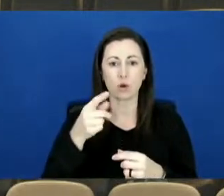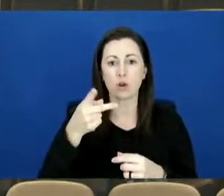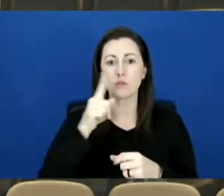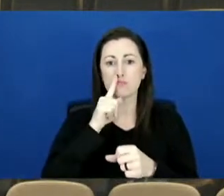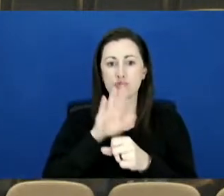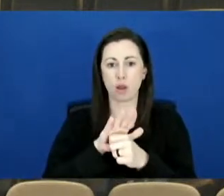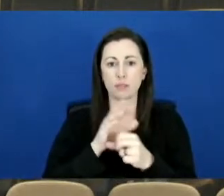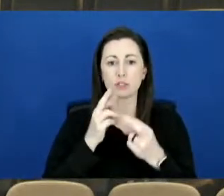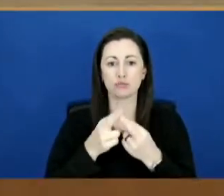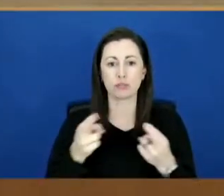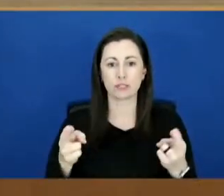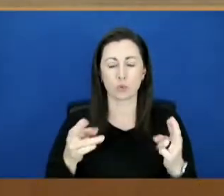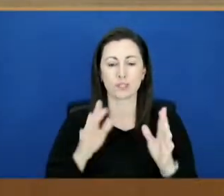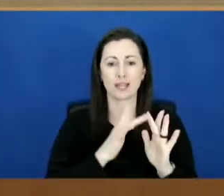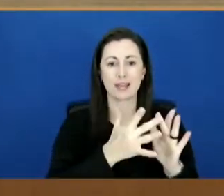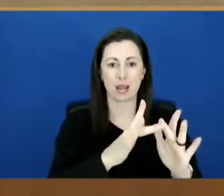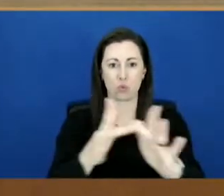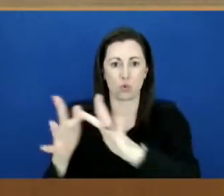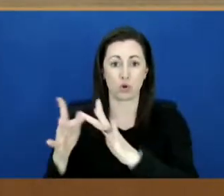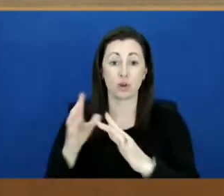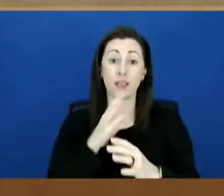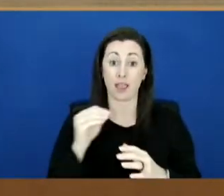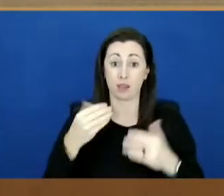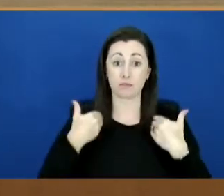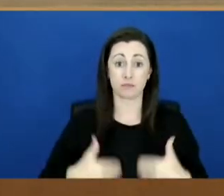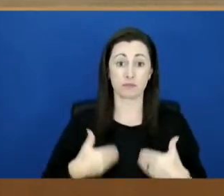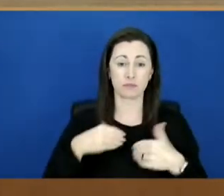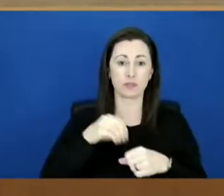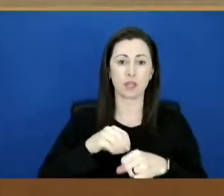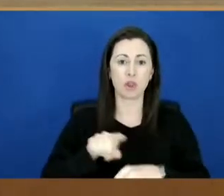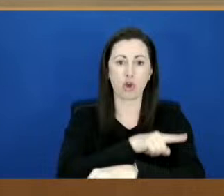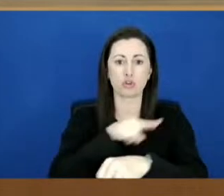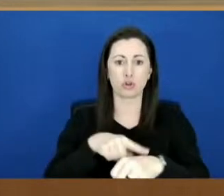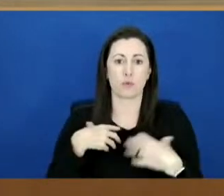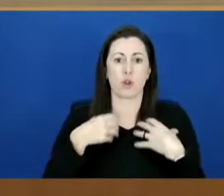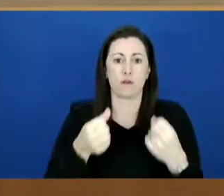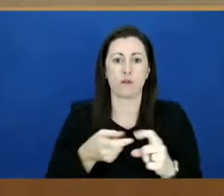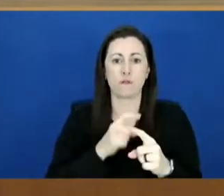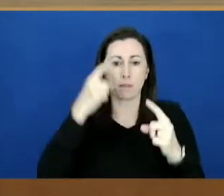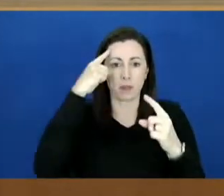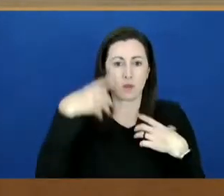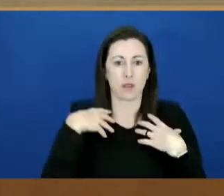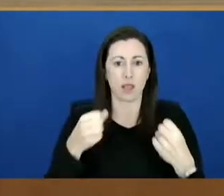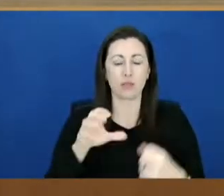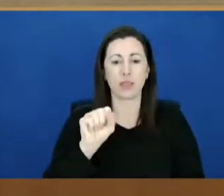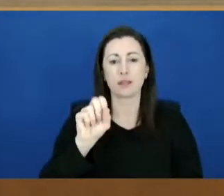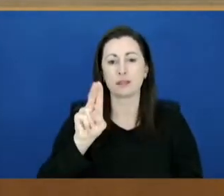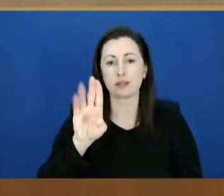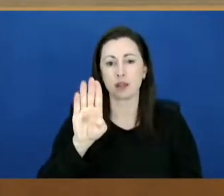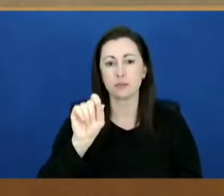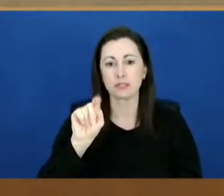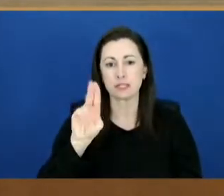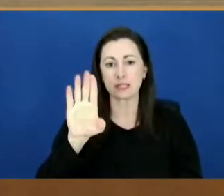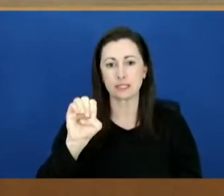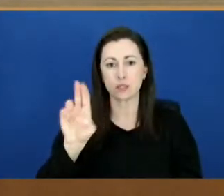YOU TONIGHT. ON BEHALF OF PROMISE RESOURCE NETWORK, MOST IMPORTANTLY AS A